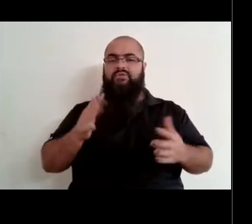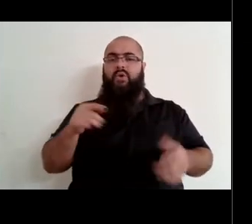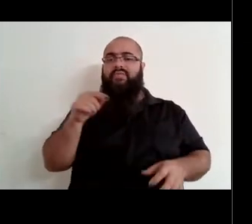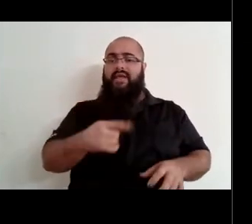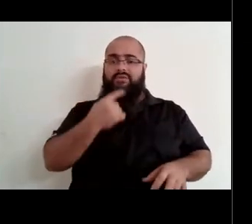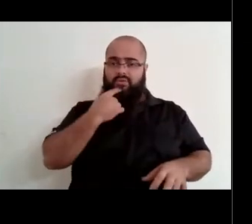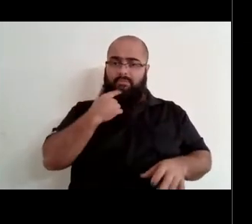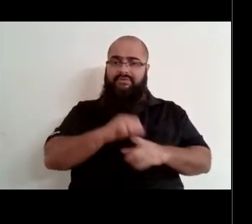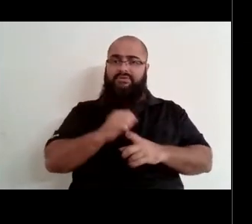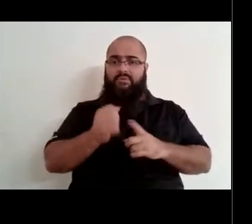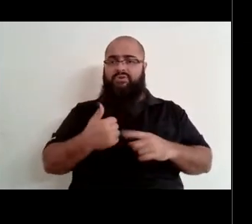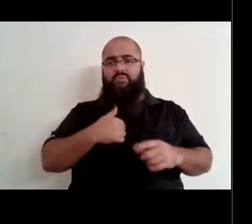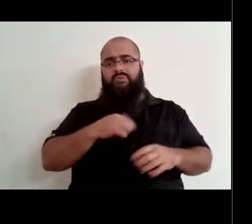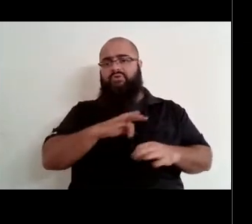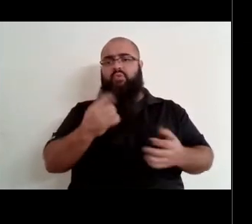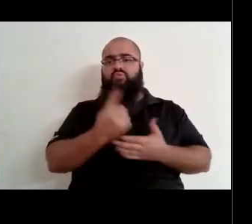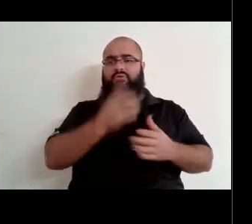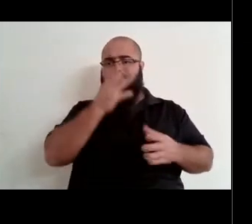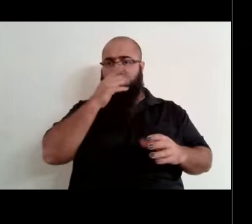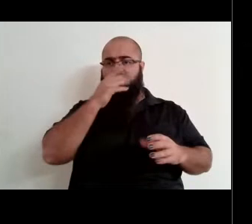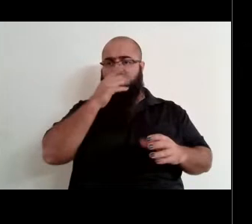We have a hub model full service delivery.